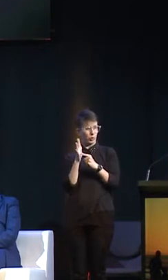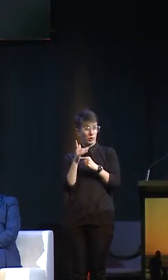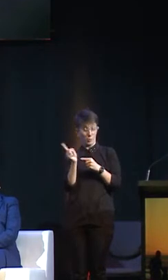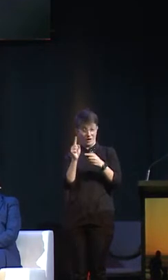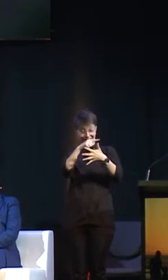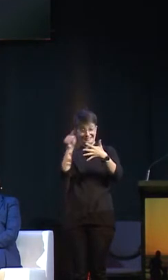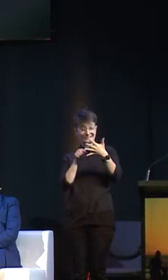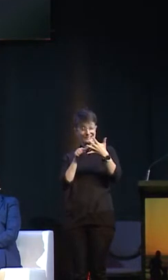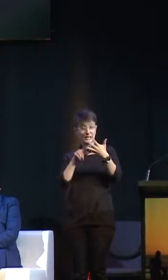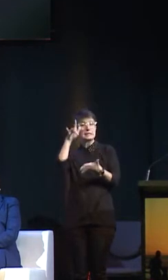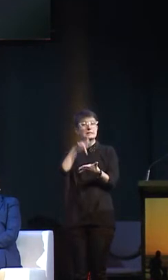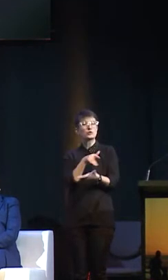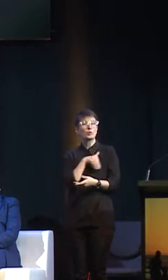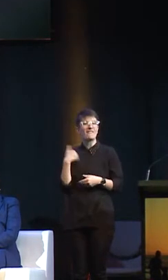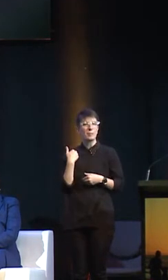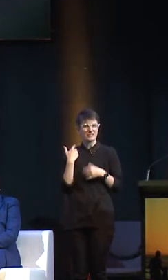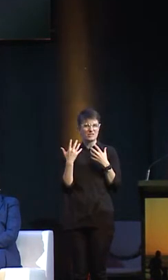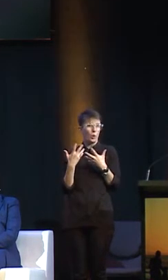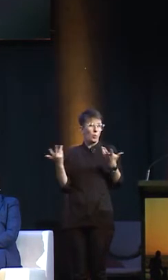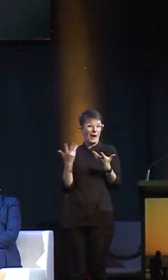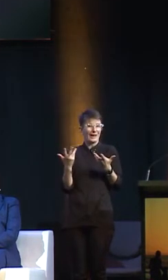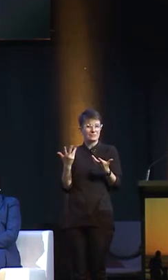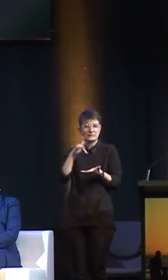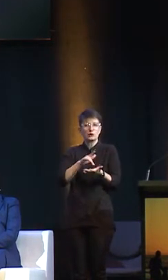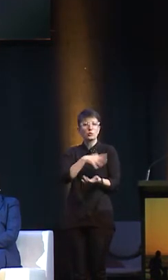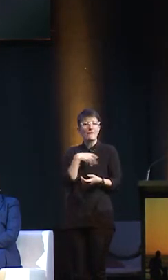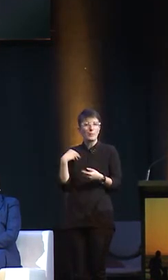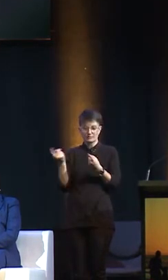comes to the table, so Gus if you could let us know what do you see as the role of central